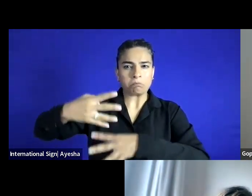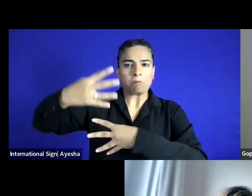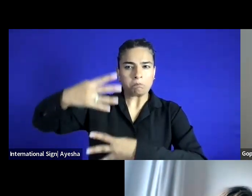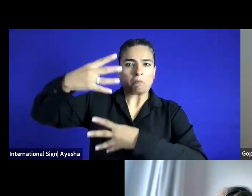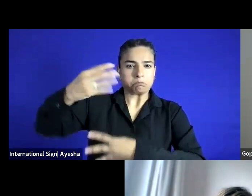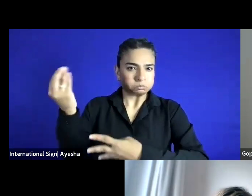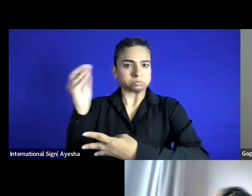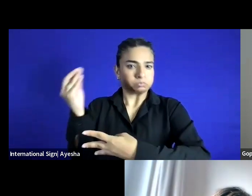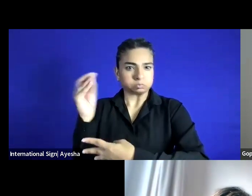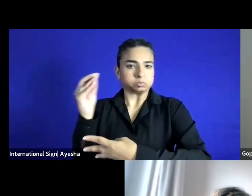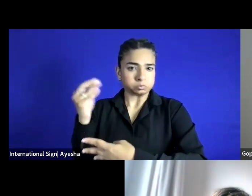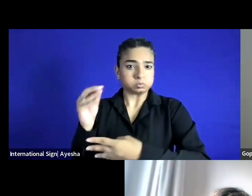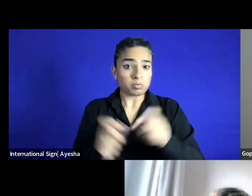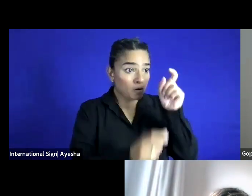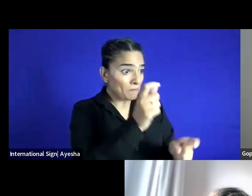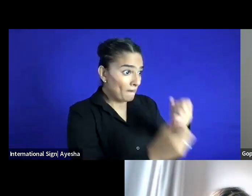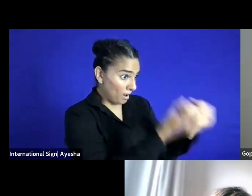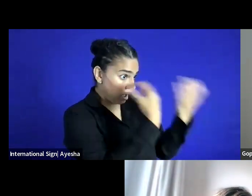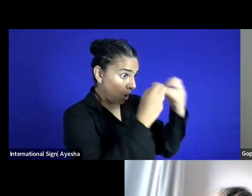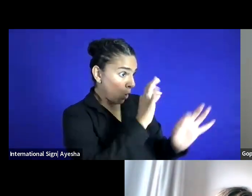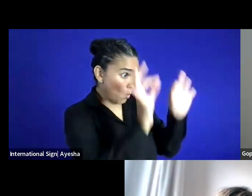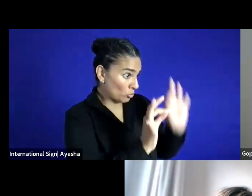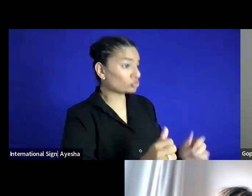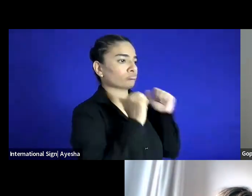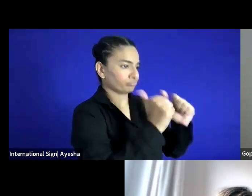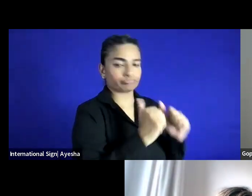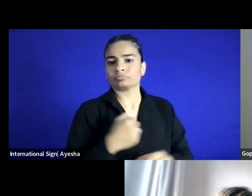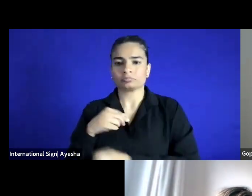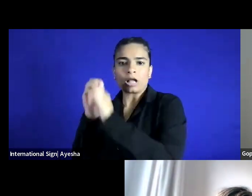uploading them, getting them translated into the forum official languages.